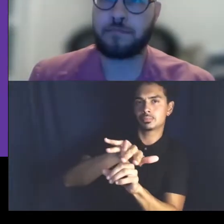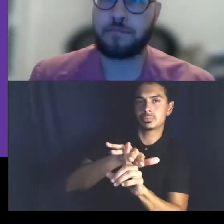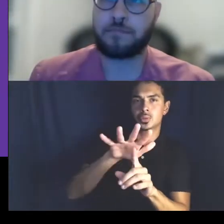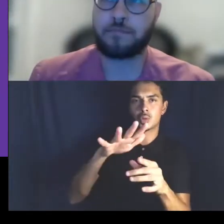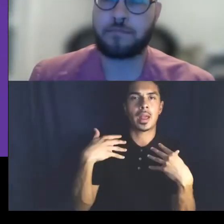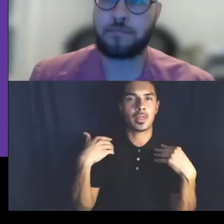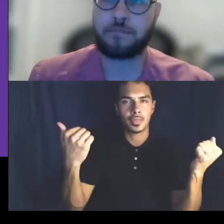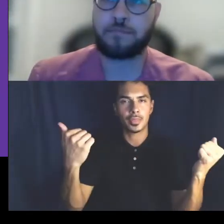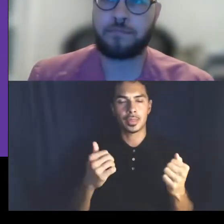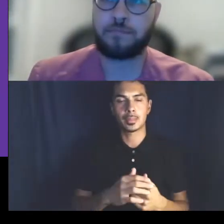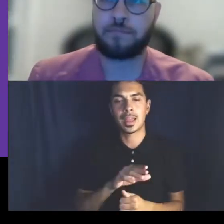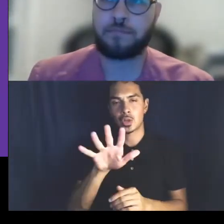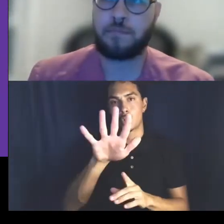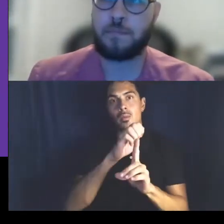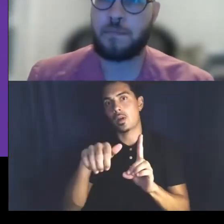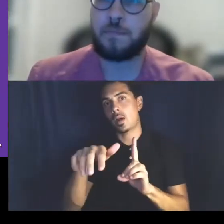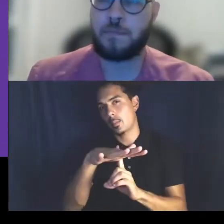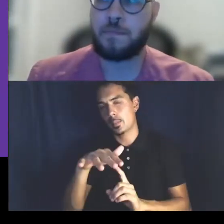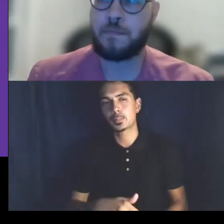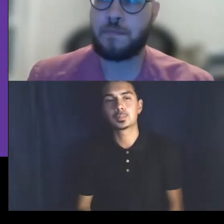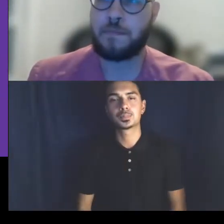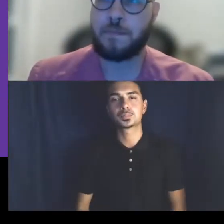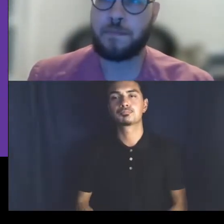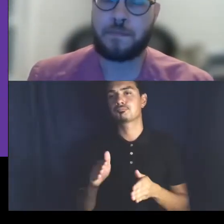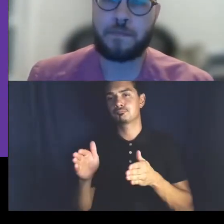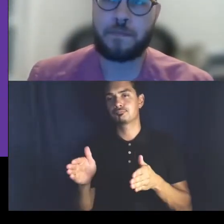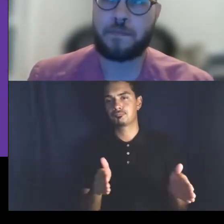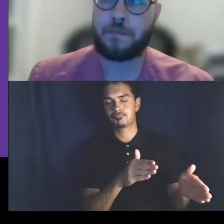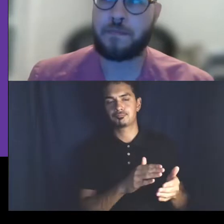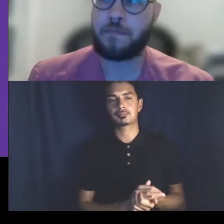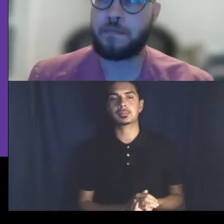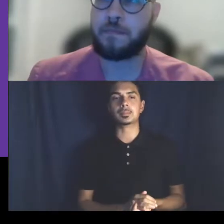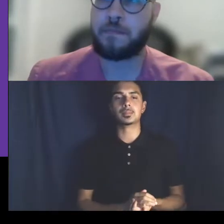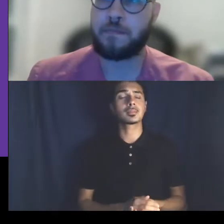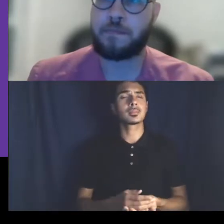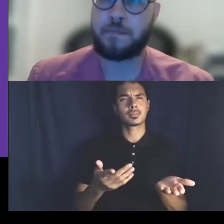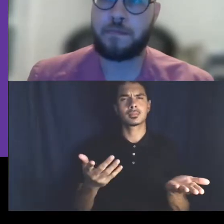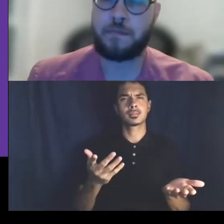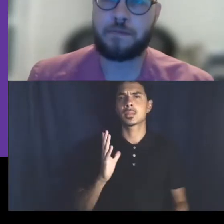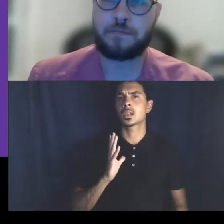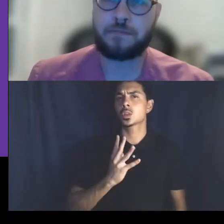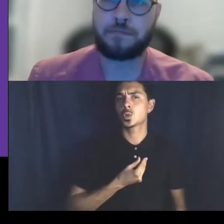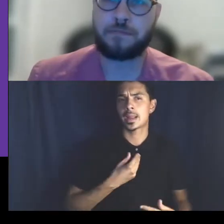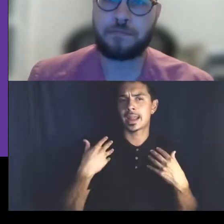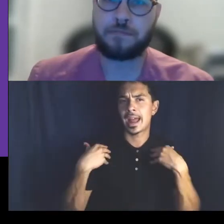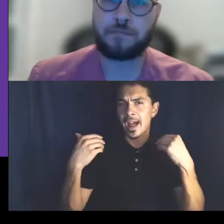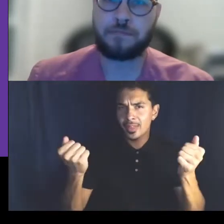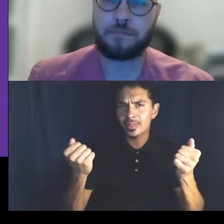Next slide, please. So what does trans health at reproductive-focused agencies